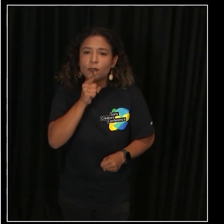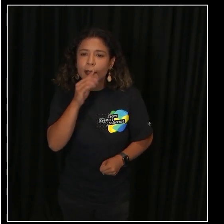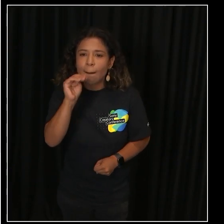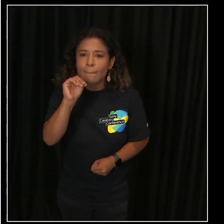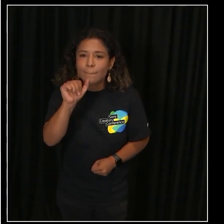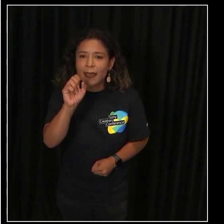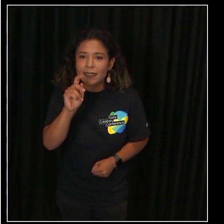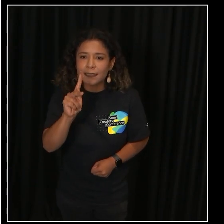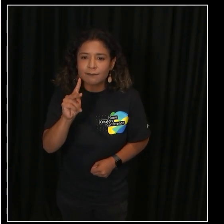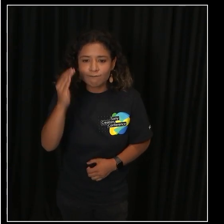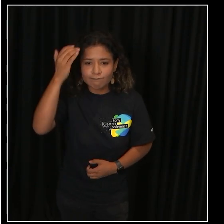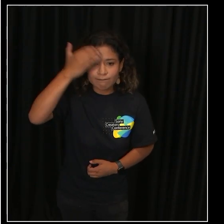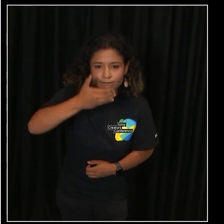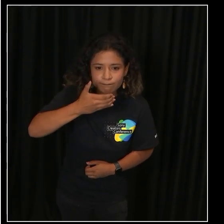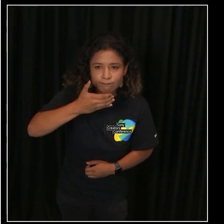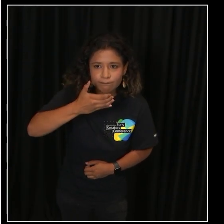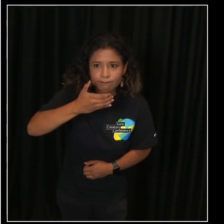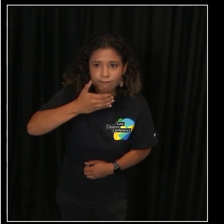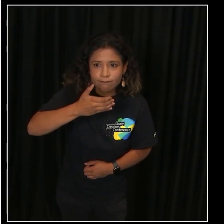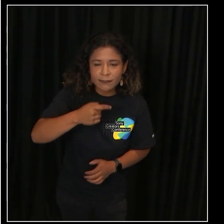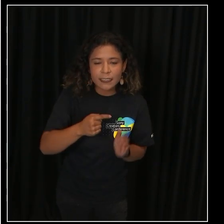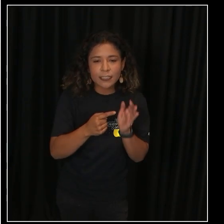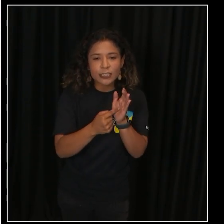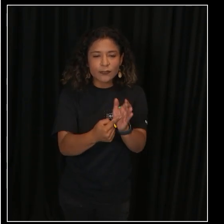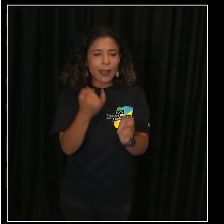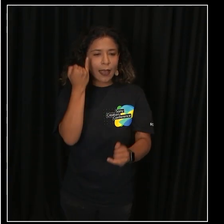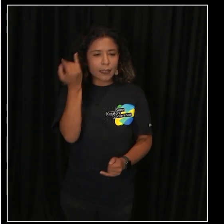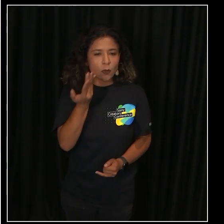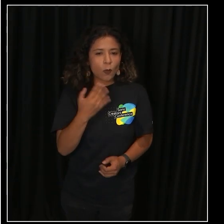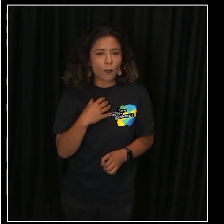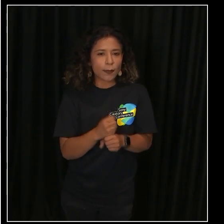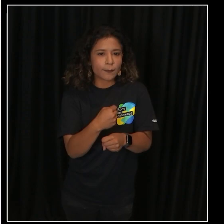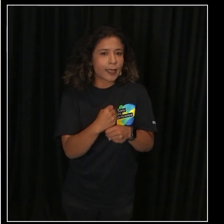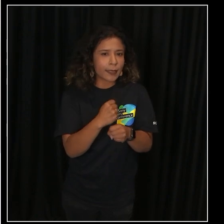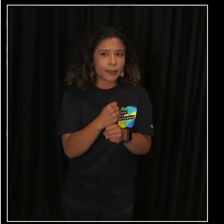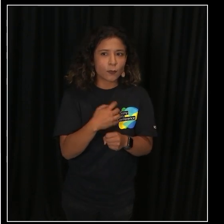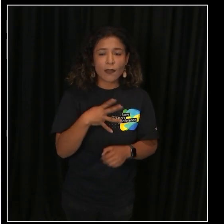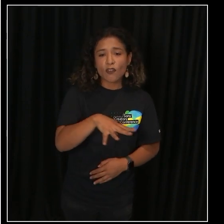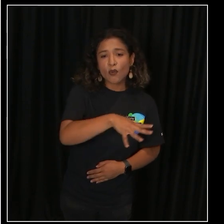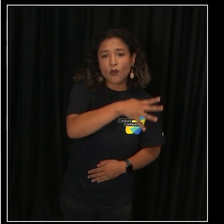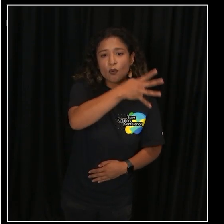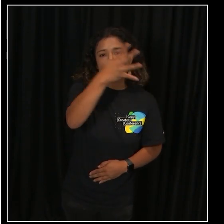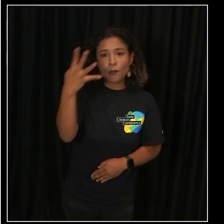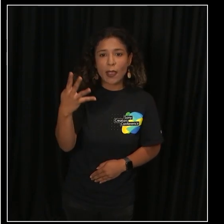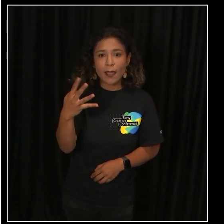This gives you a sense for some of the stuff we've been generating. We have like the rainbow skull here. And what's being generated here, by the way,